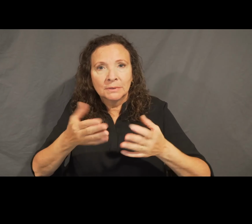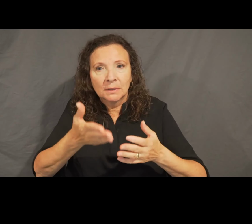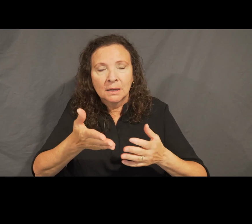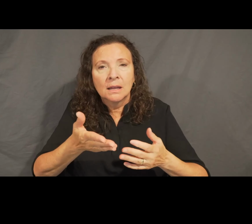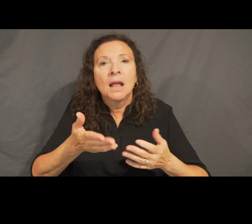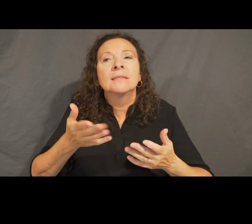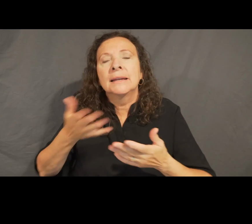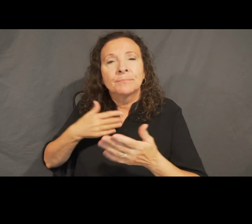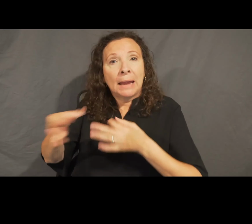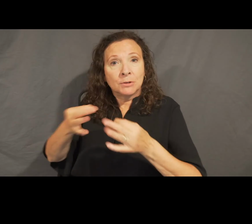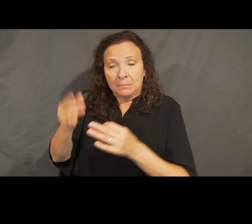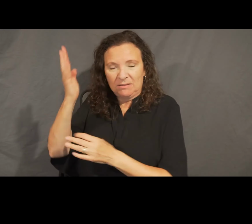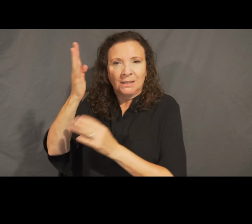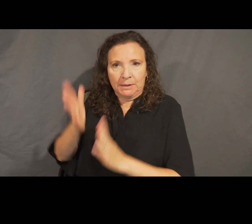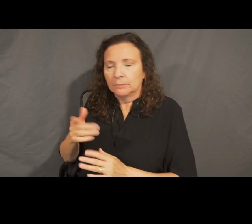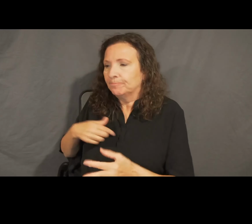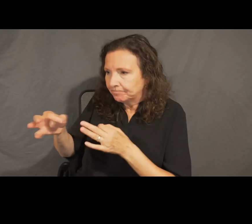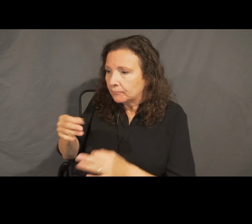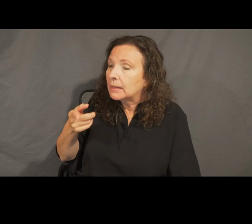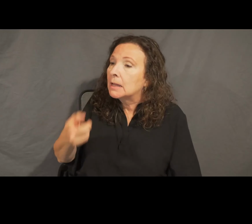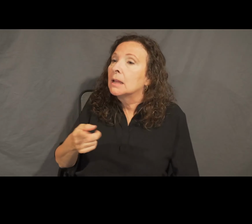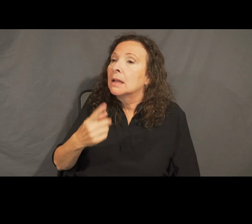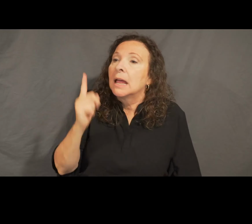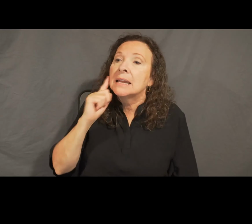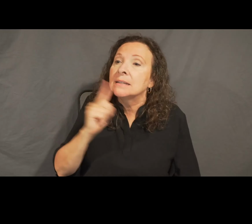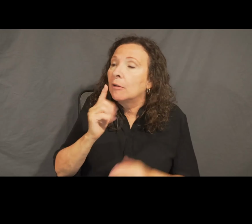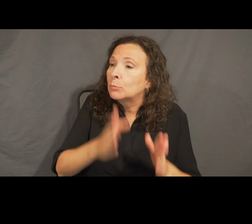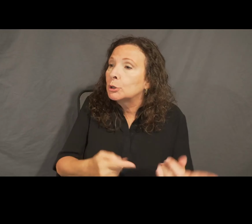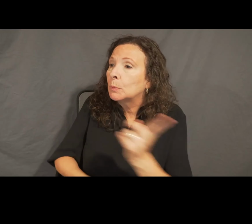you mean someone who is Deaf would want to come to my presentation? They can't hear anything?